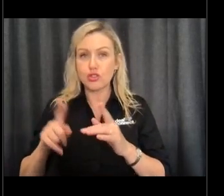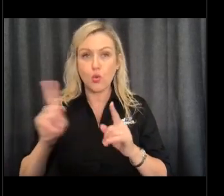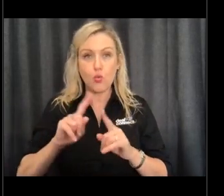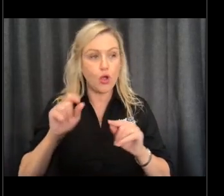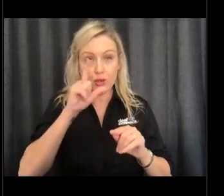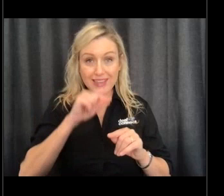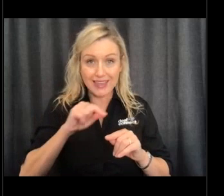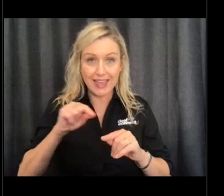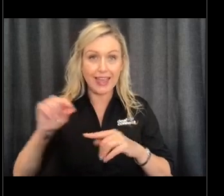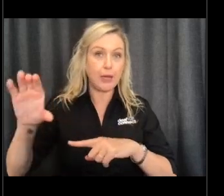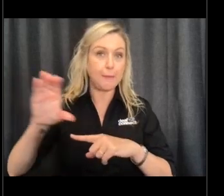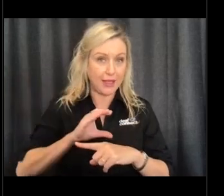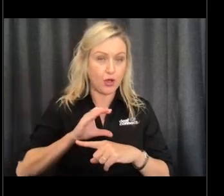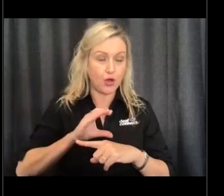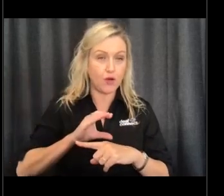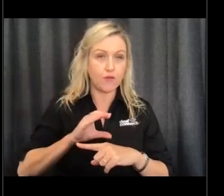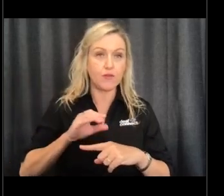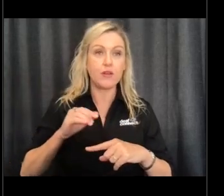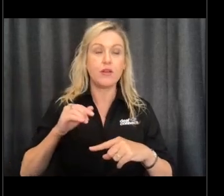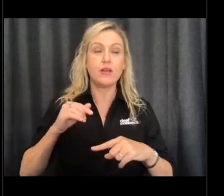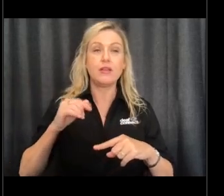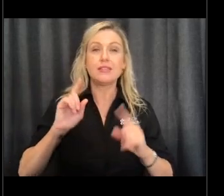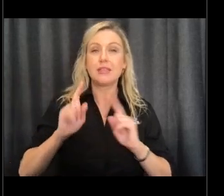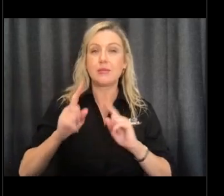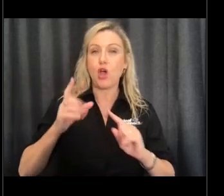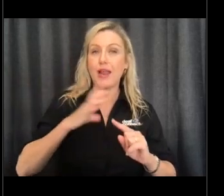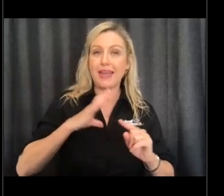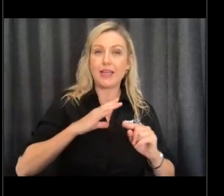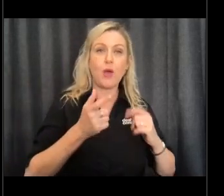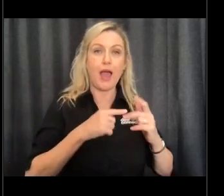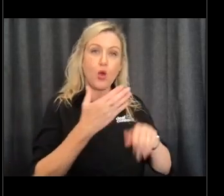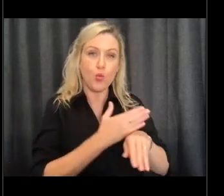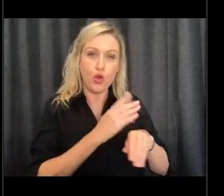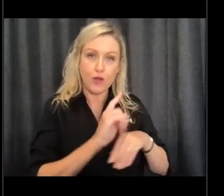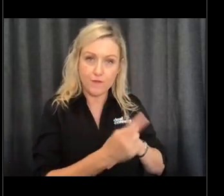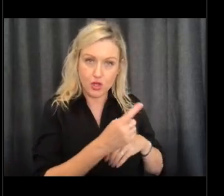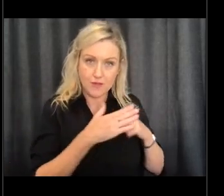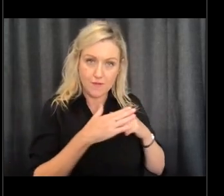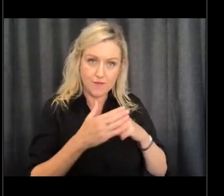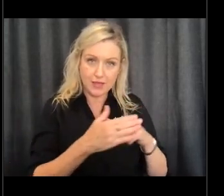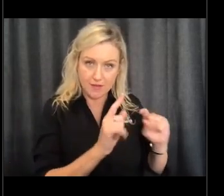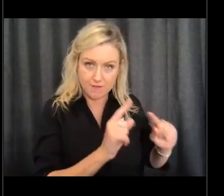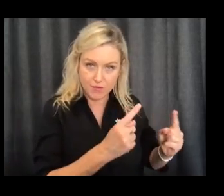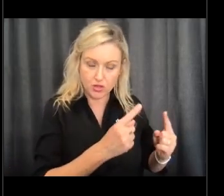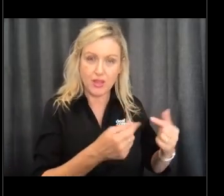you need to do some work that's not covered first and so the theory is, we'll cash settle